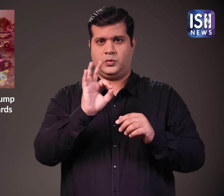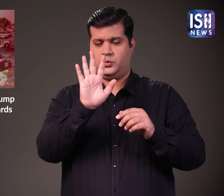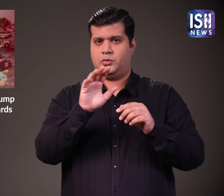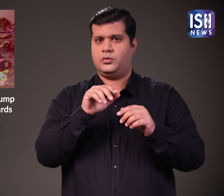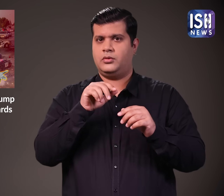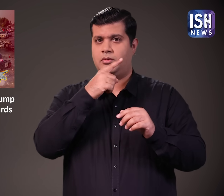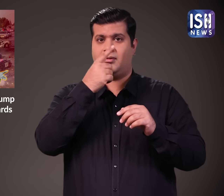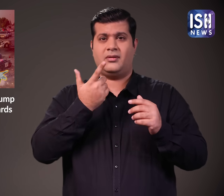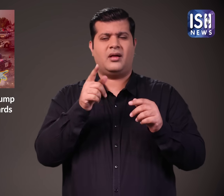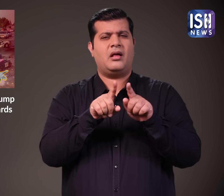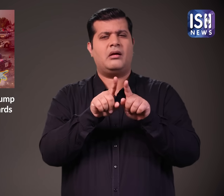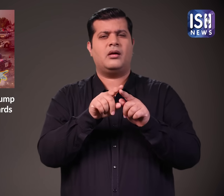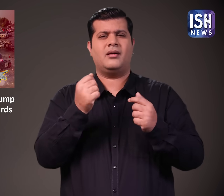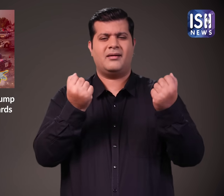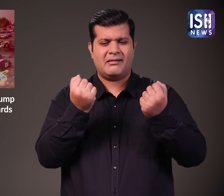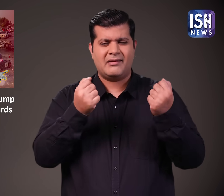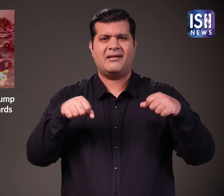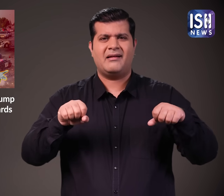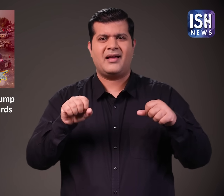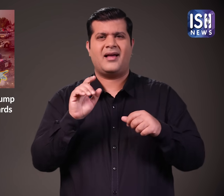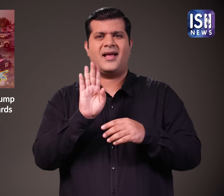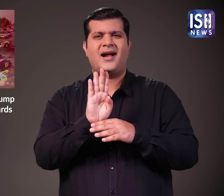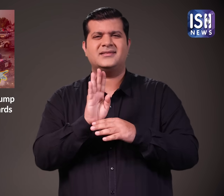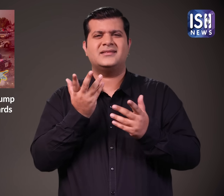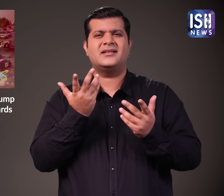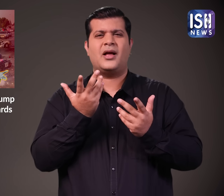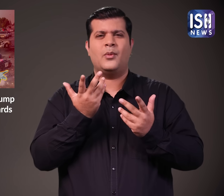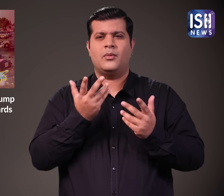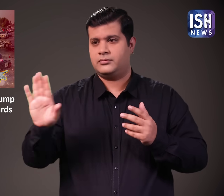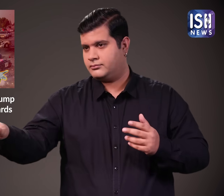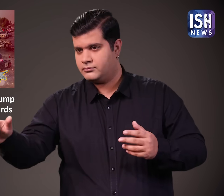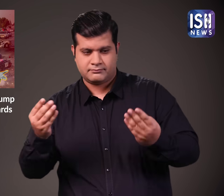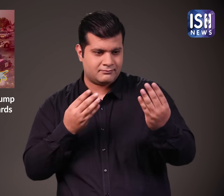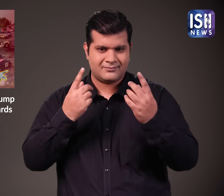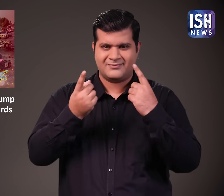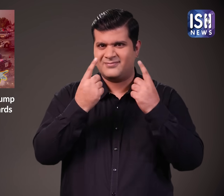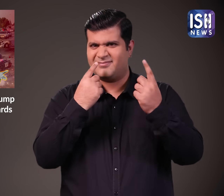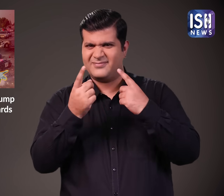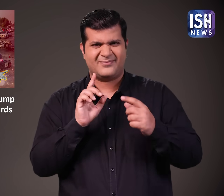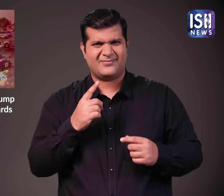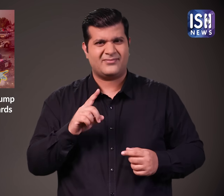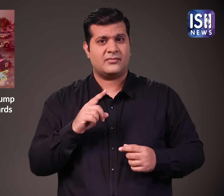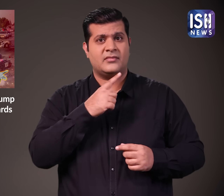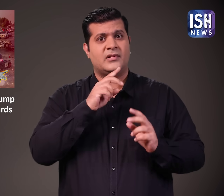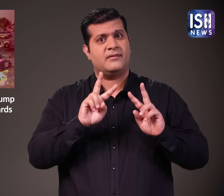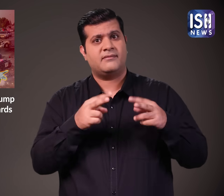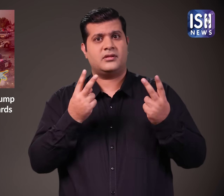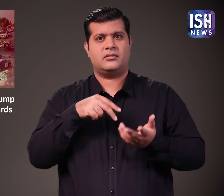Like we have traffic police who checks for driving licenses, their situation is starkingly different.